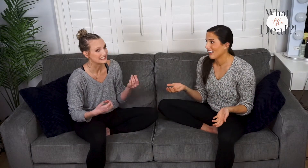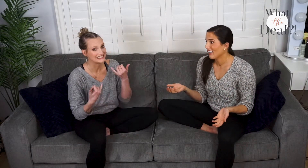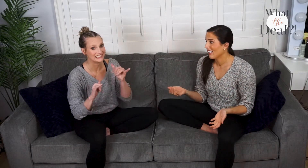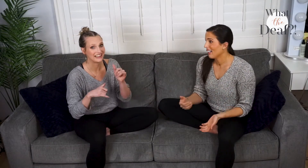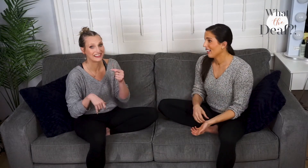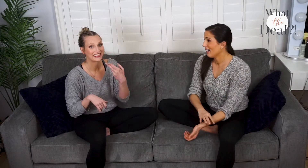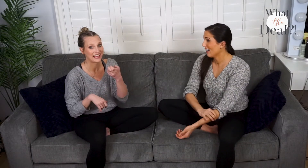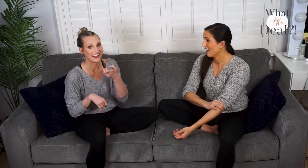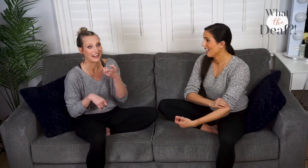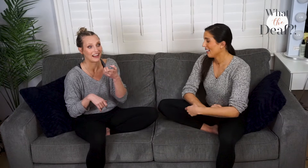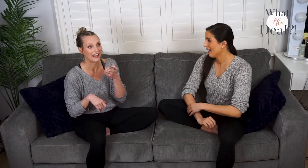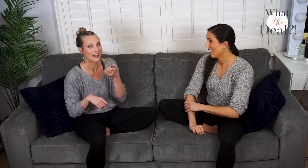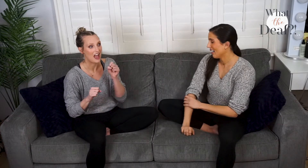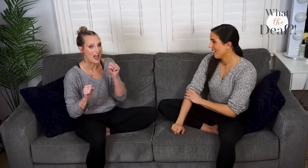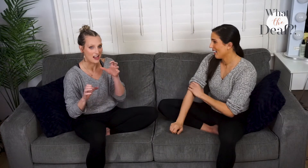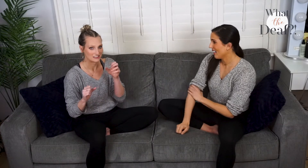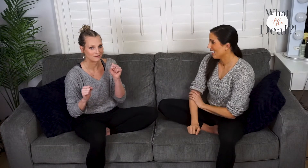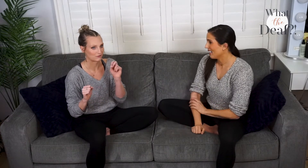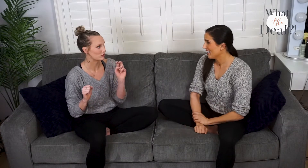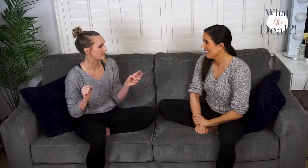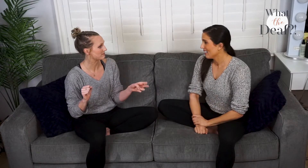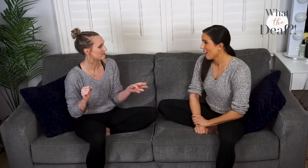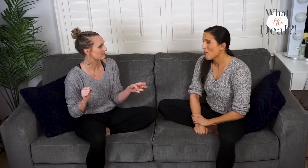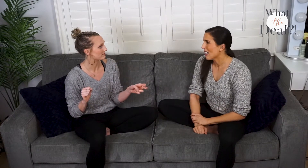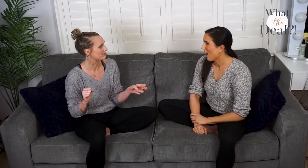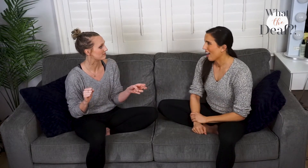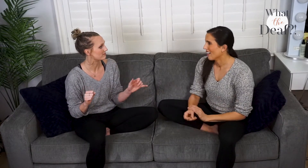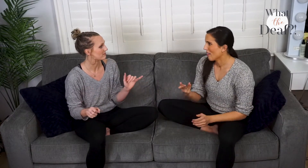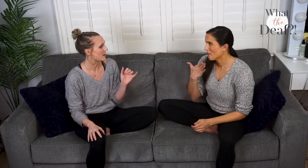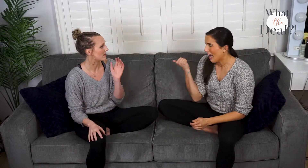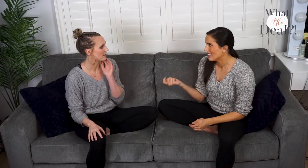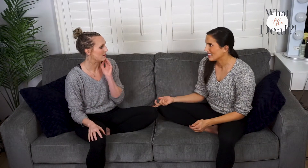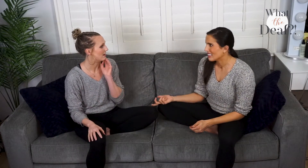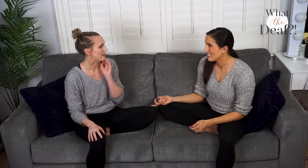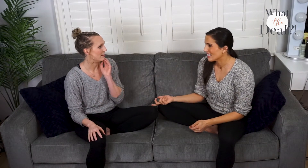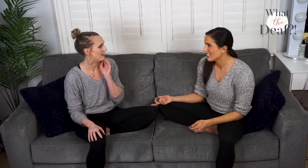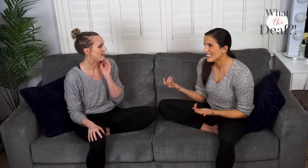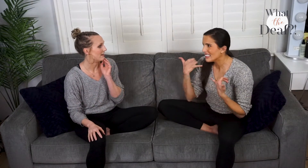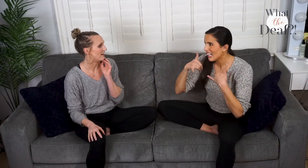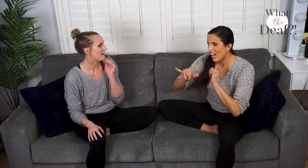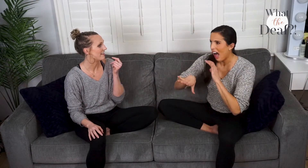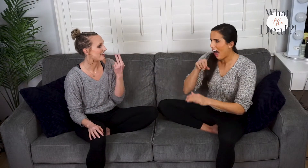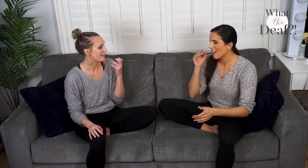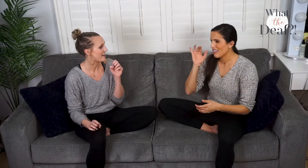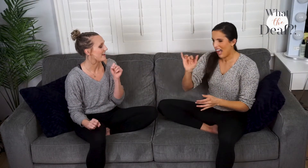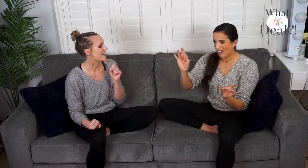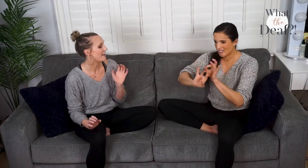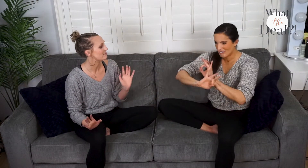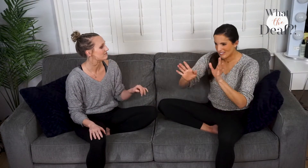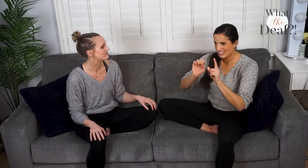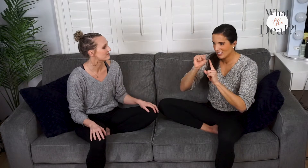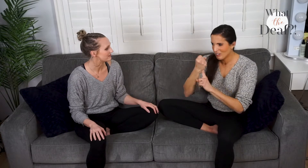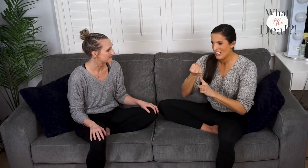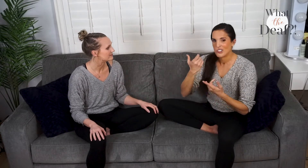Yeah, still, it was an awesome trip. Oh my God, yeah. It was the best. I mean, even in a horrible situation like that,